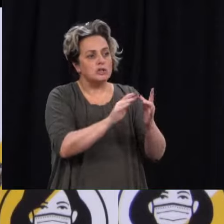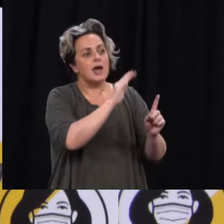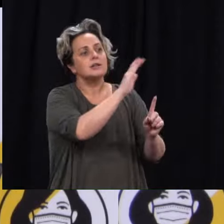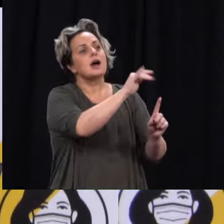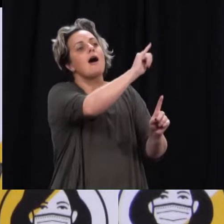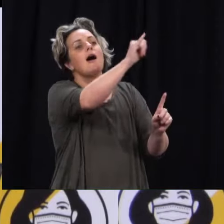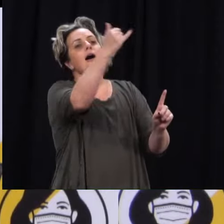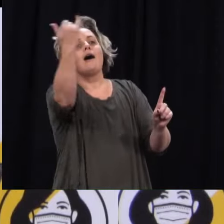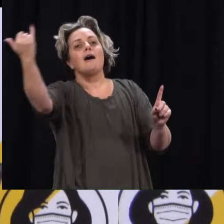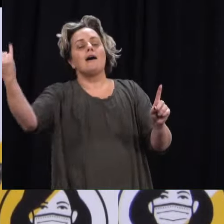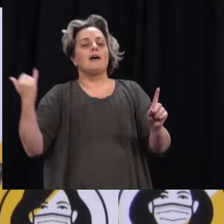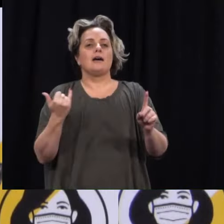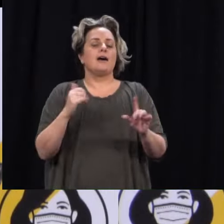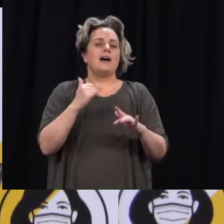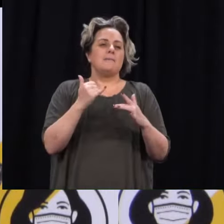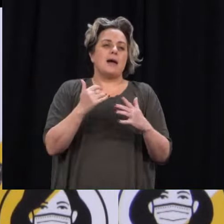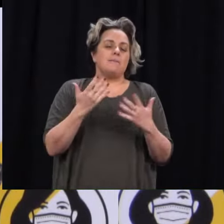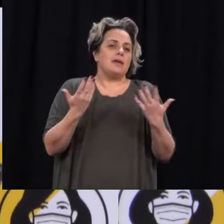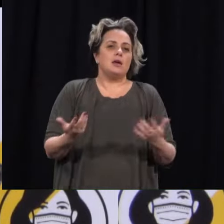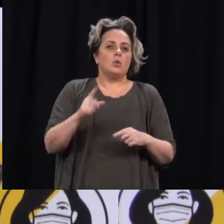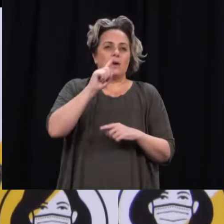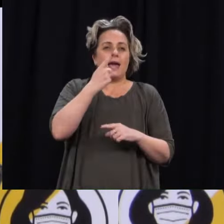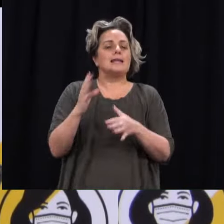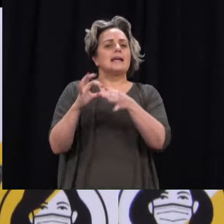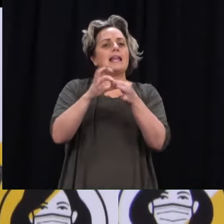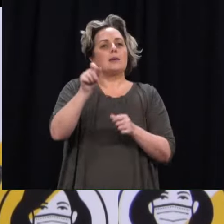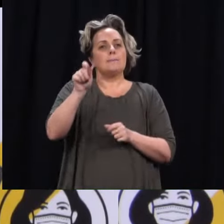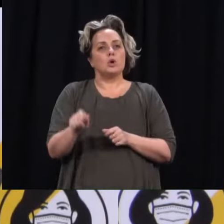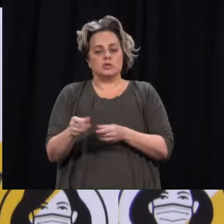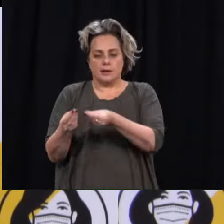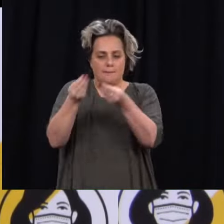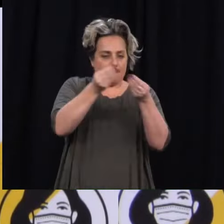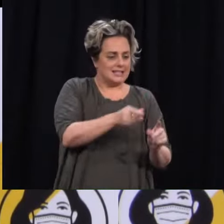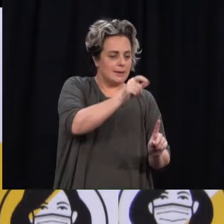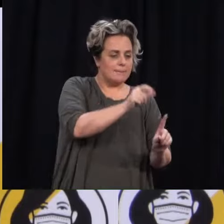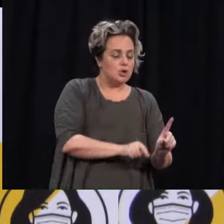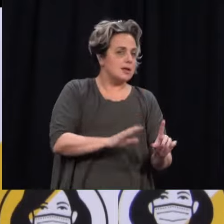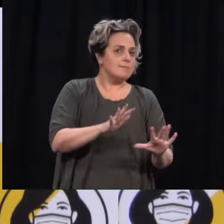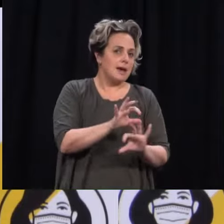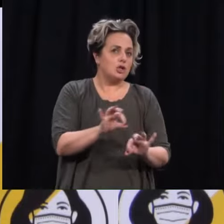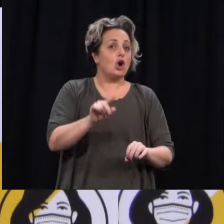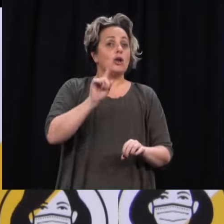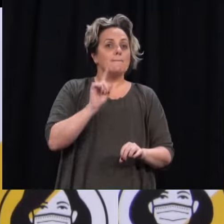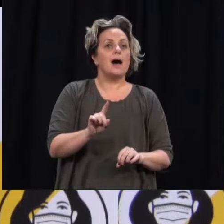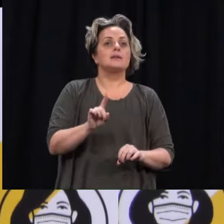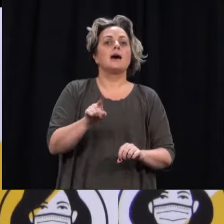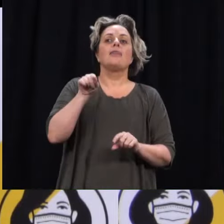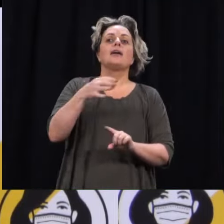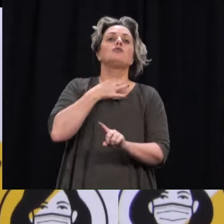all the new cases be known contacts of existing cases and/or associated with - we may